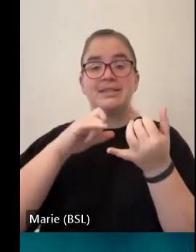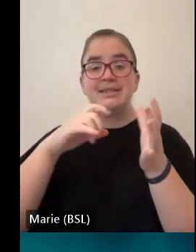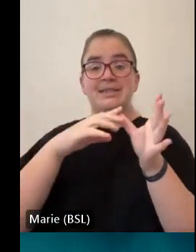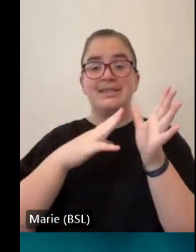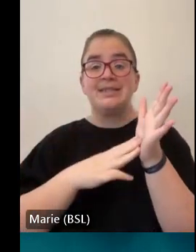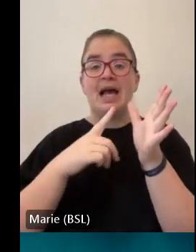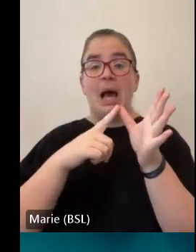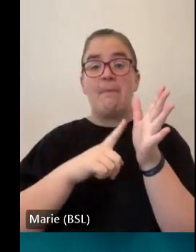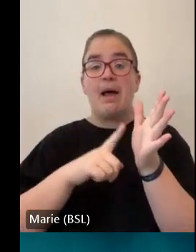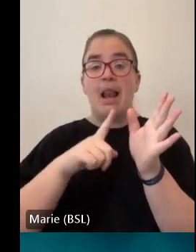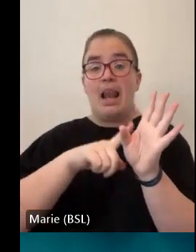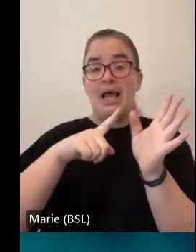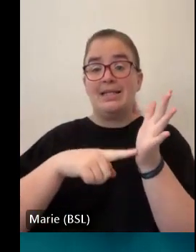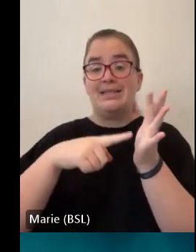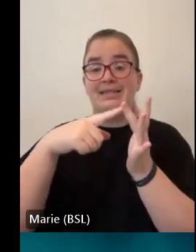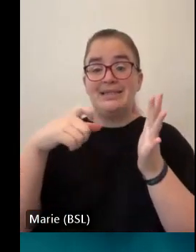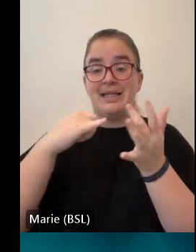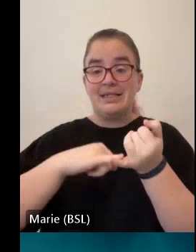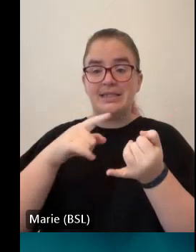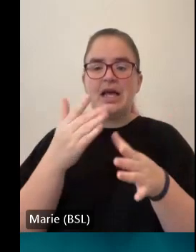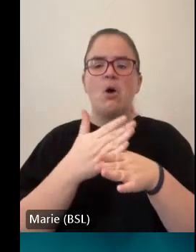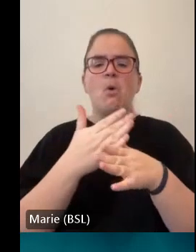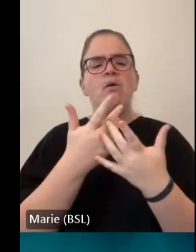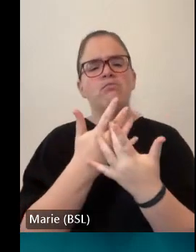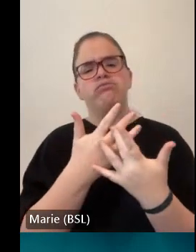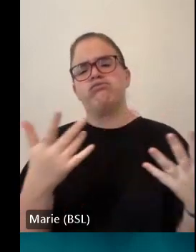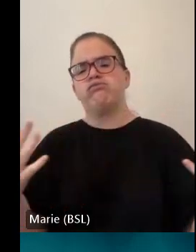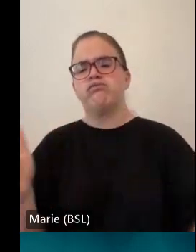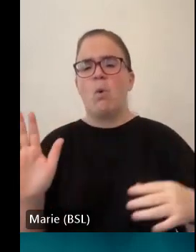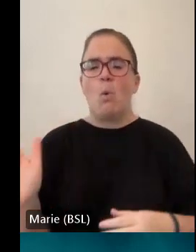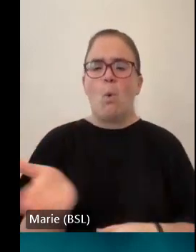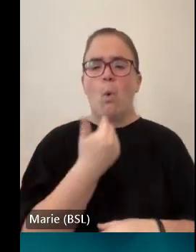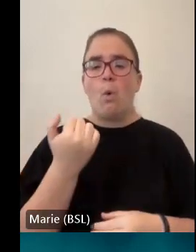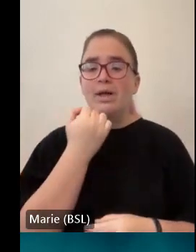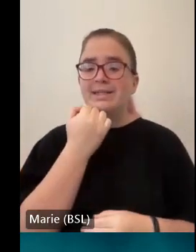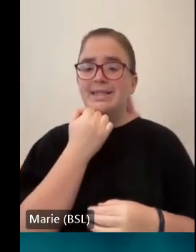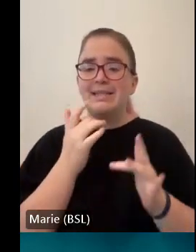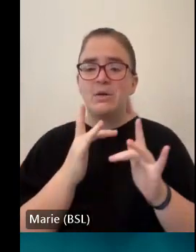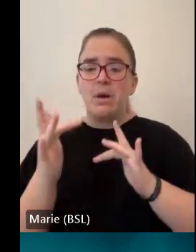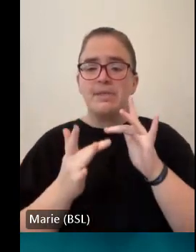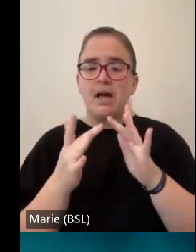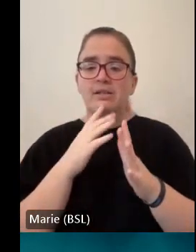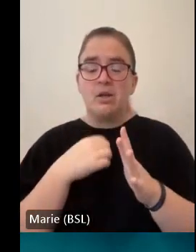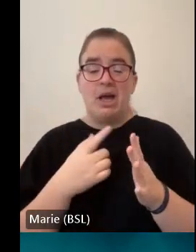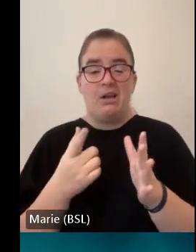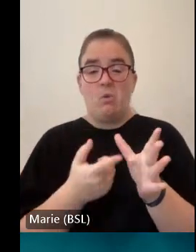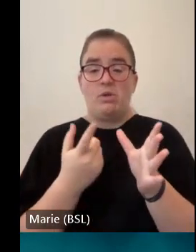and scam mythics work with all the dating sites to automatically remove scammers that are registered on their sites.